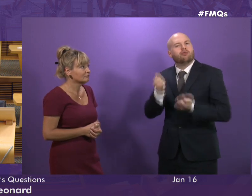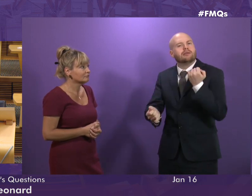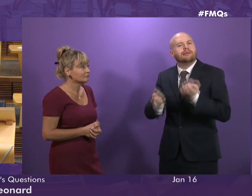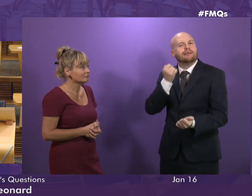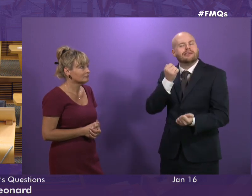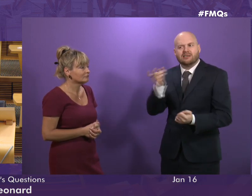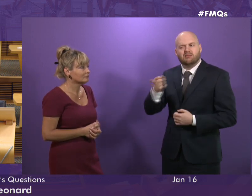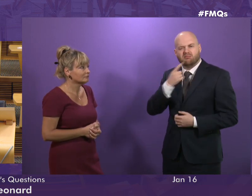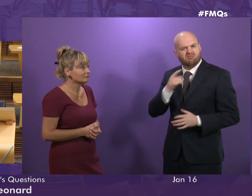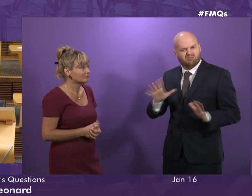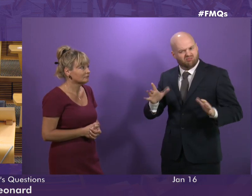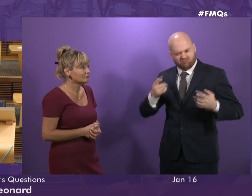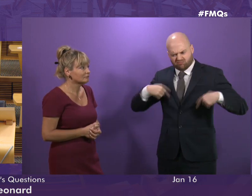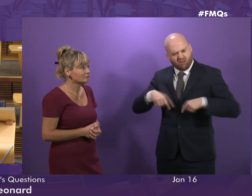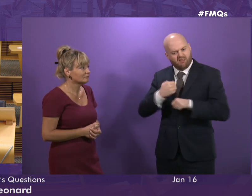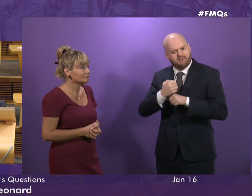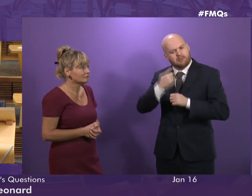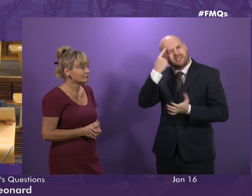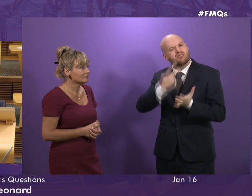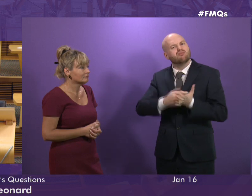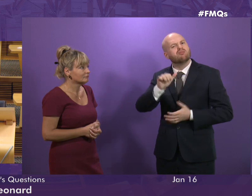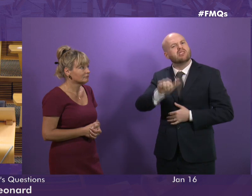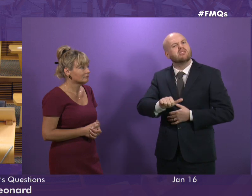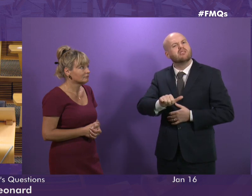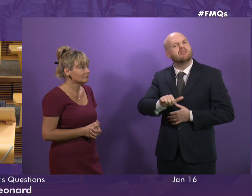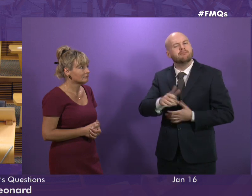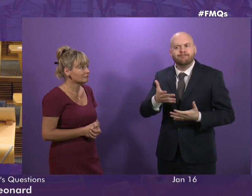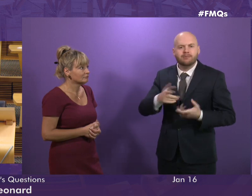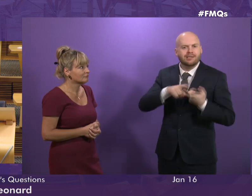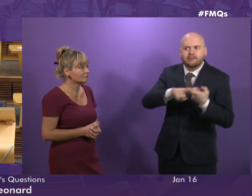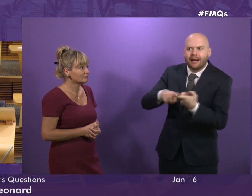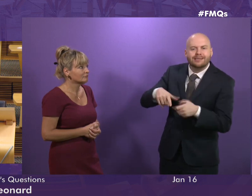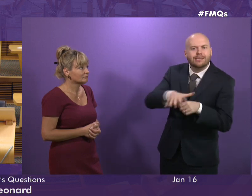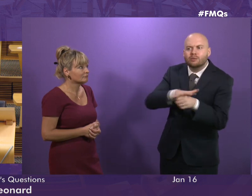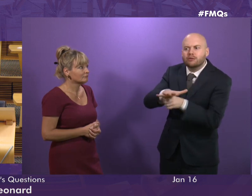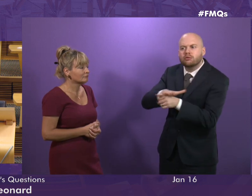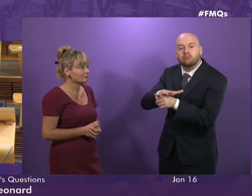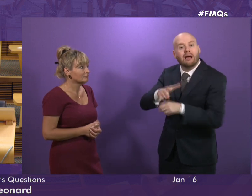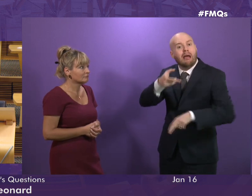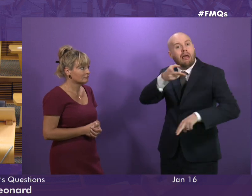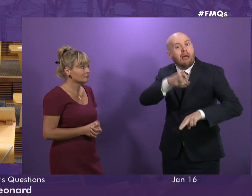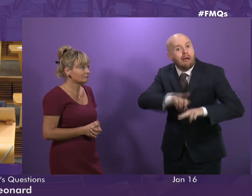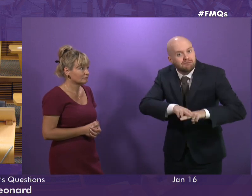“where the circumstances justify it, the Crown will undertake a death investigation”.—[Official